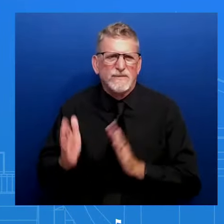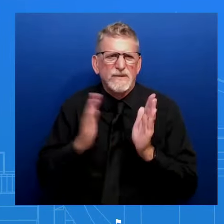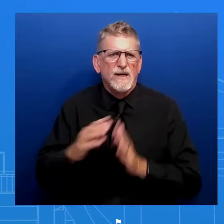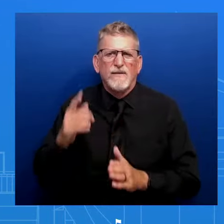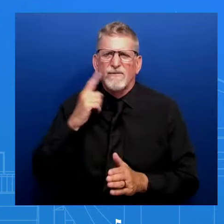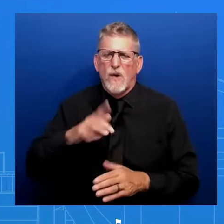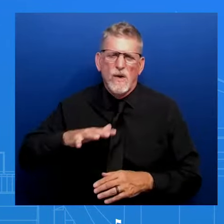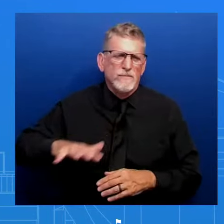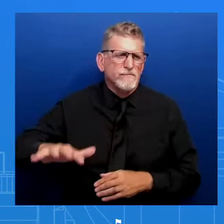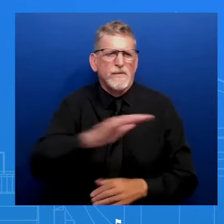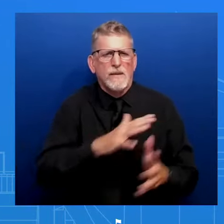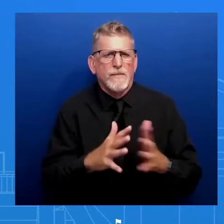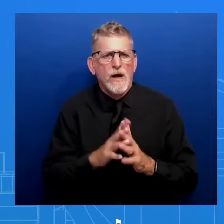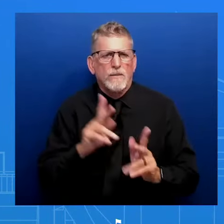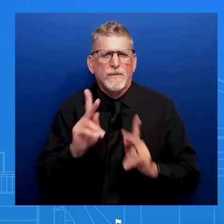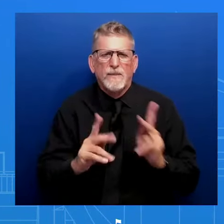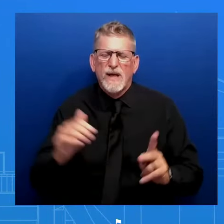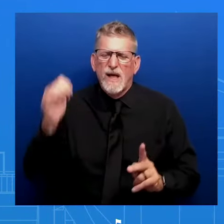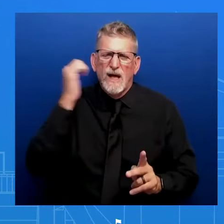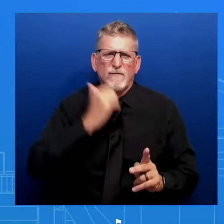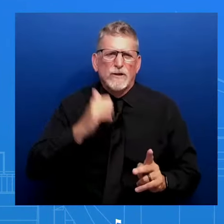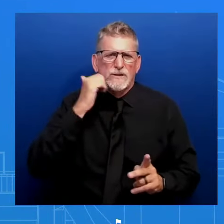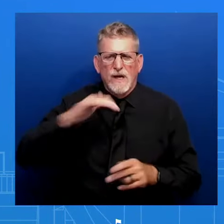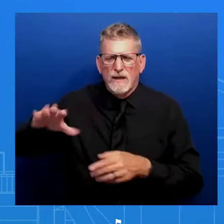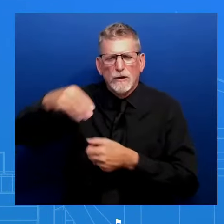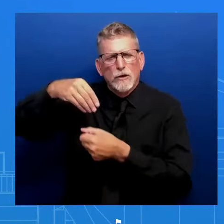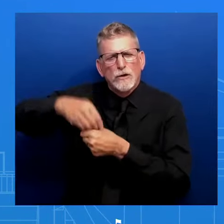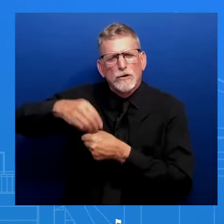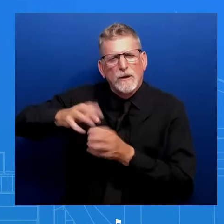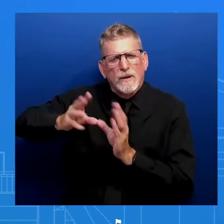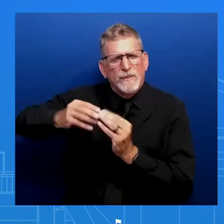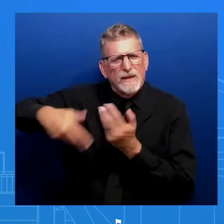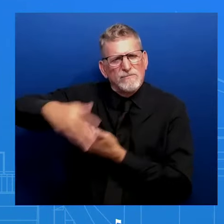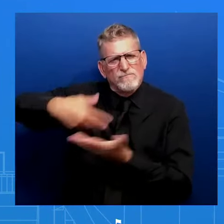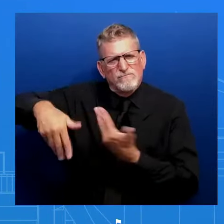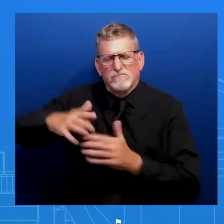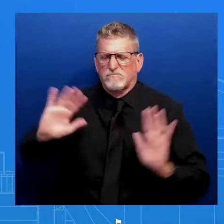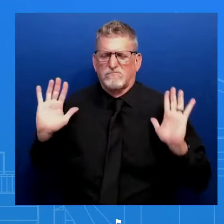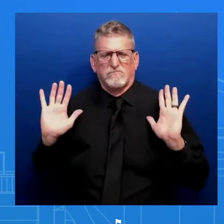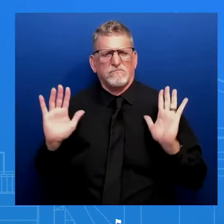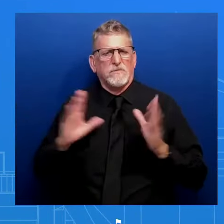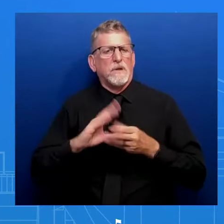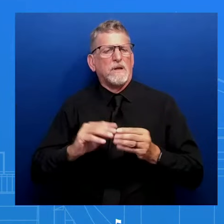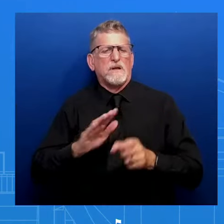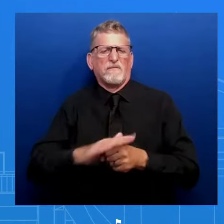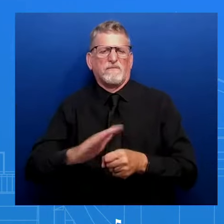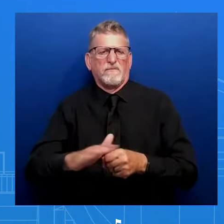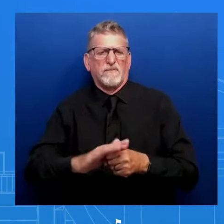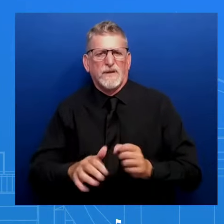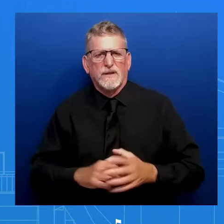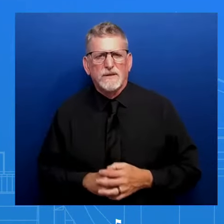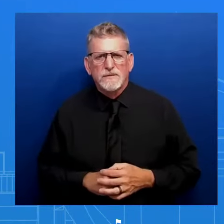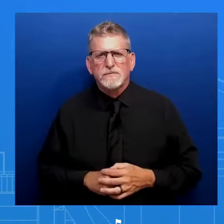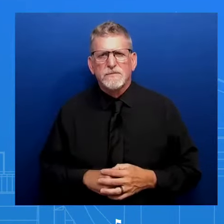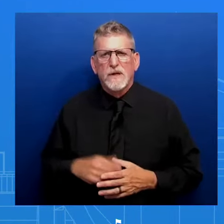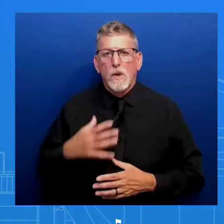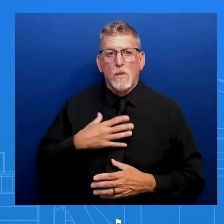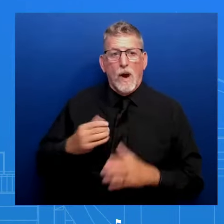And so, I will leave it there. The Press: Is the White House any closer to figuring out when the President will make his promised visit to Africa this year?